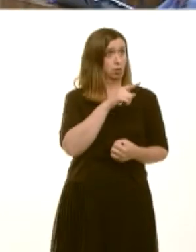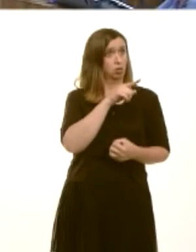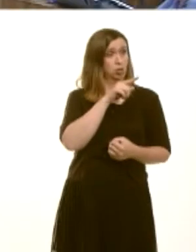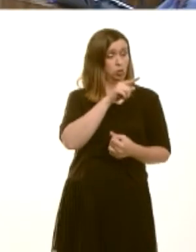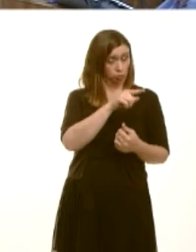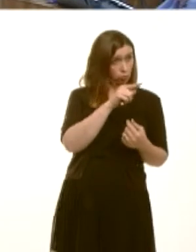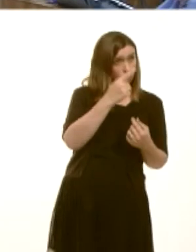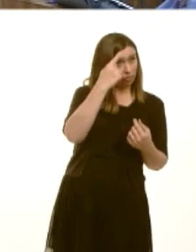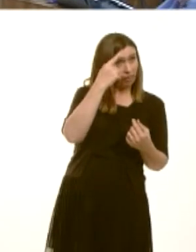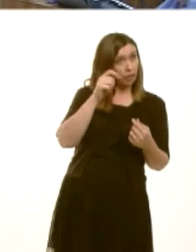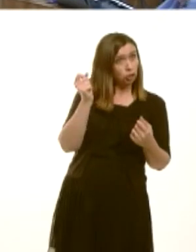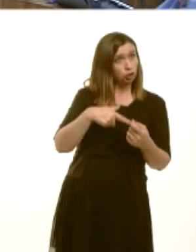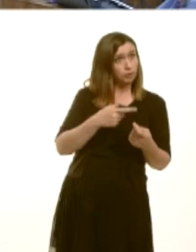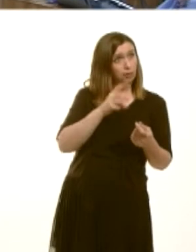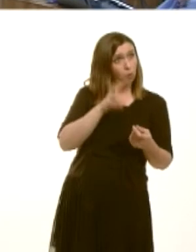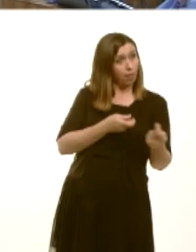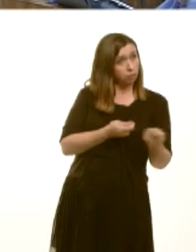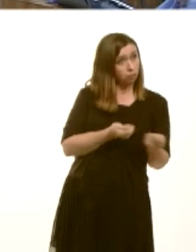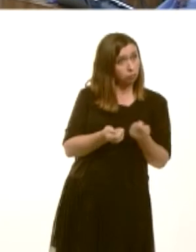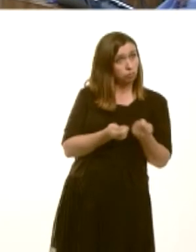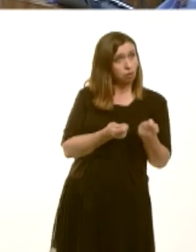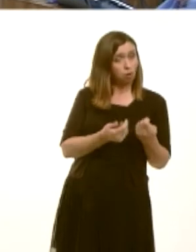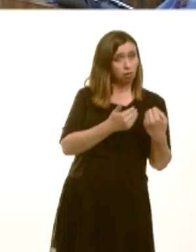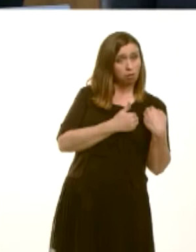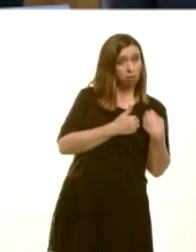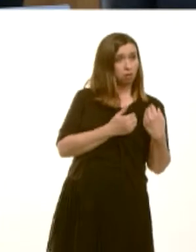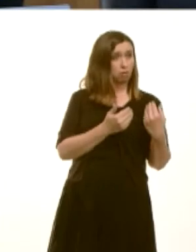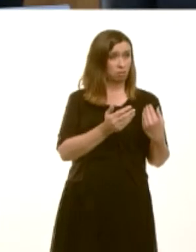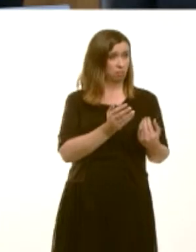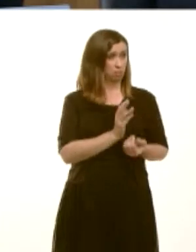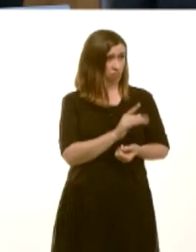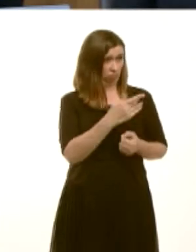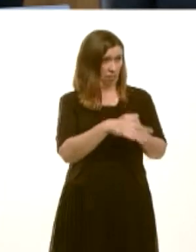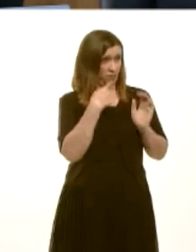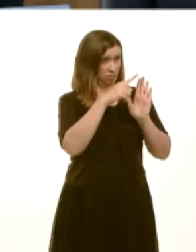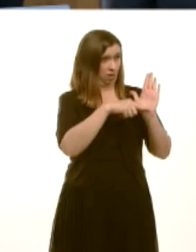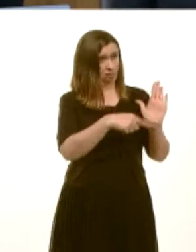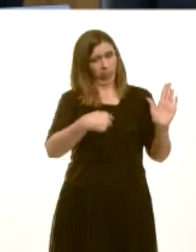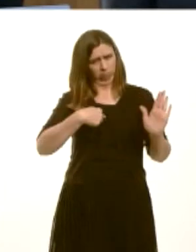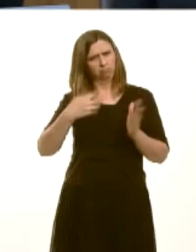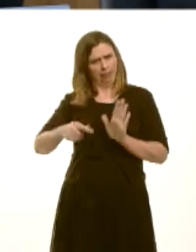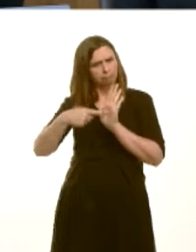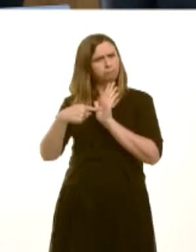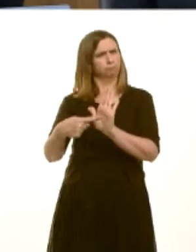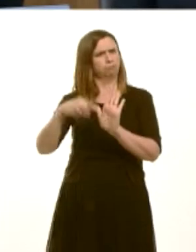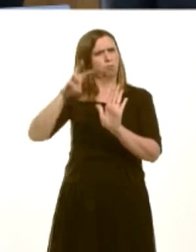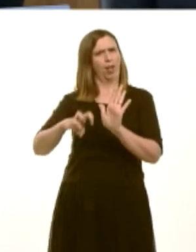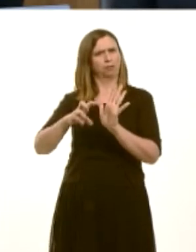that the tolls should be controlled from Wales, given the fact that the tolls mainly affect Wales. From our point of view, we want to make sure that we examine the maintenance